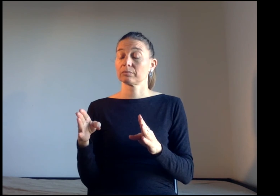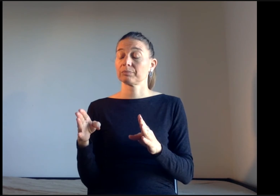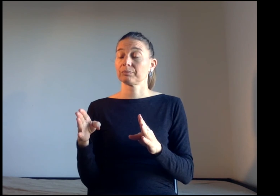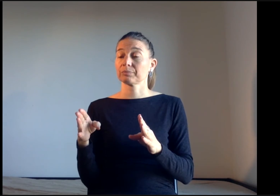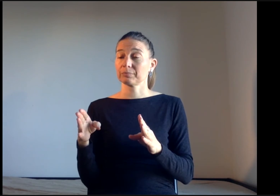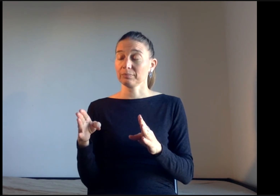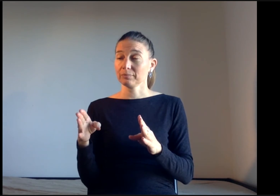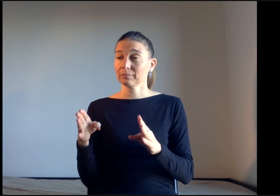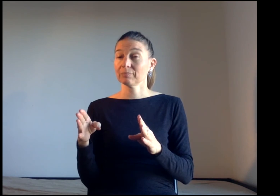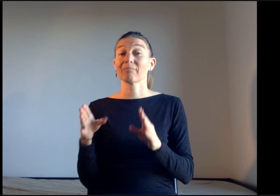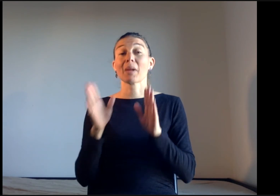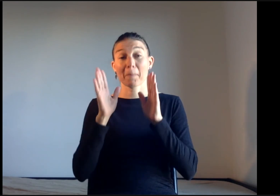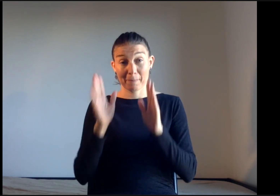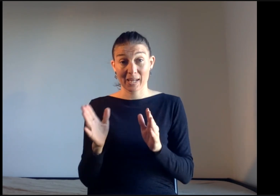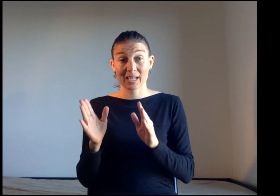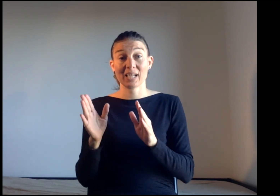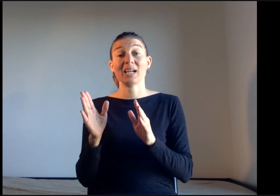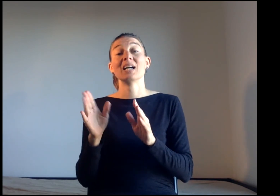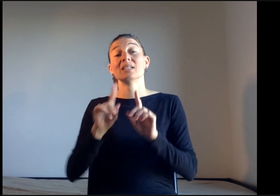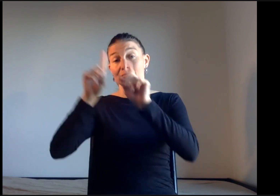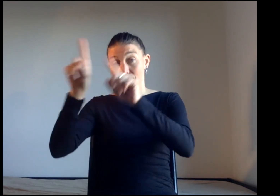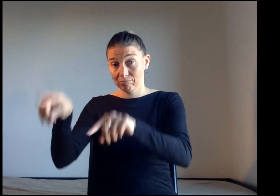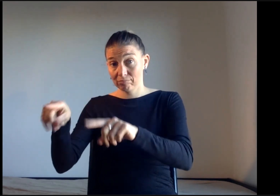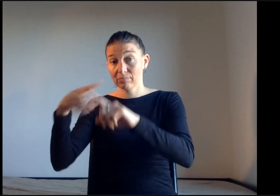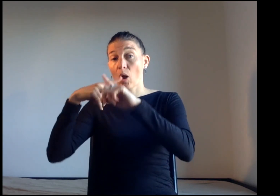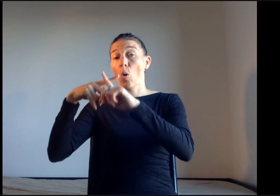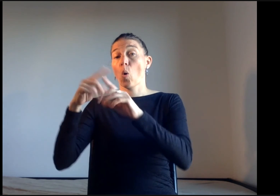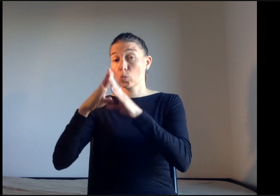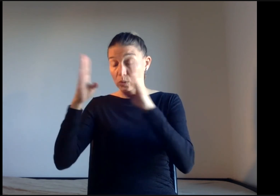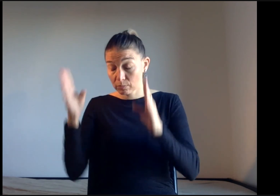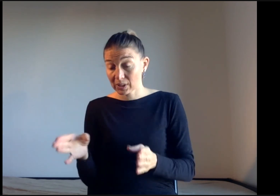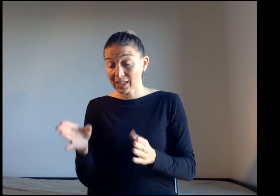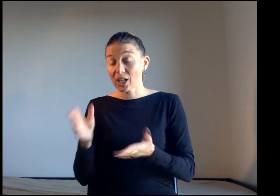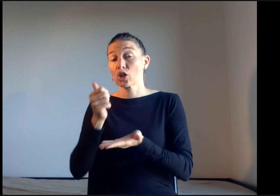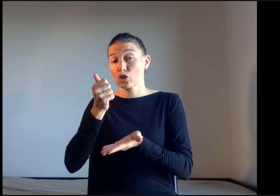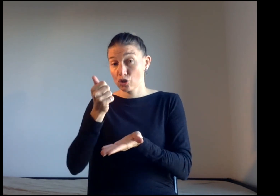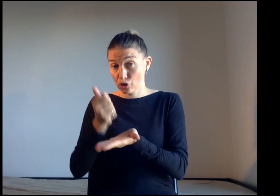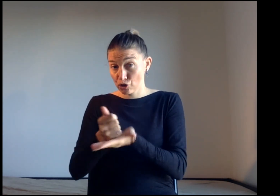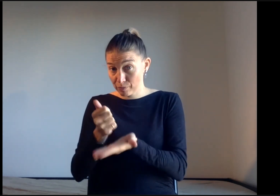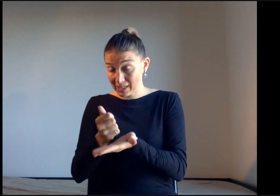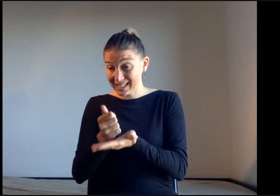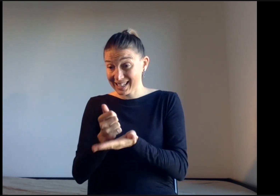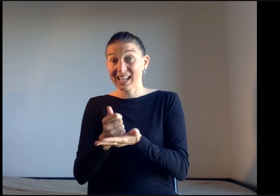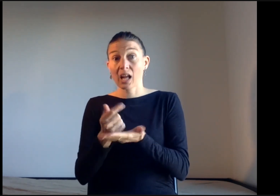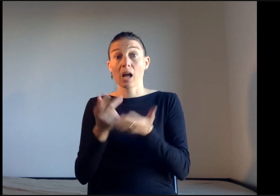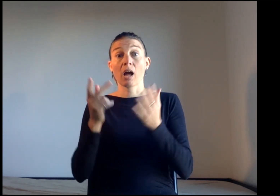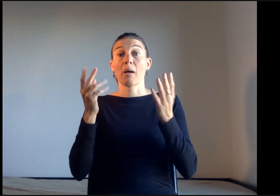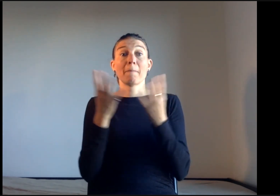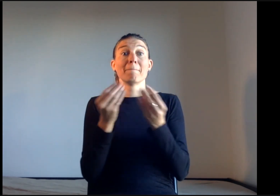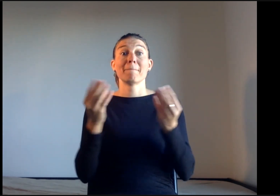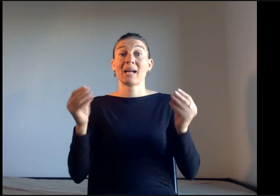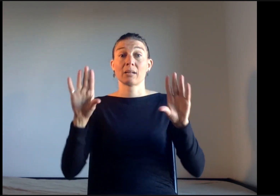All the works in hospital and hospital treatments stopped. So it all stops, mostly in other countries.